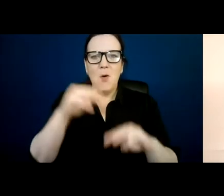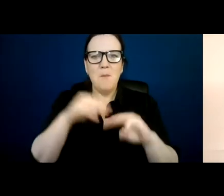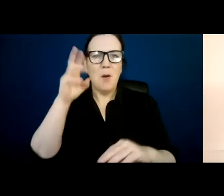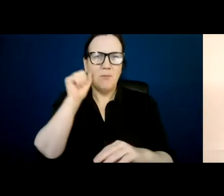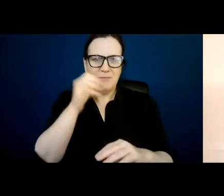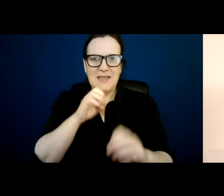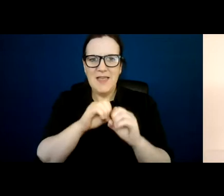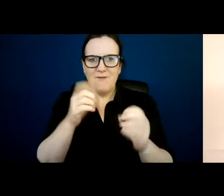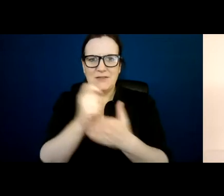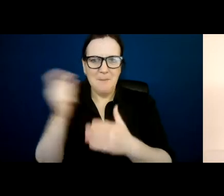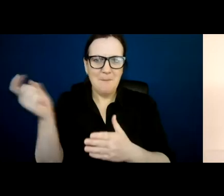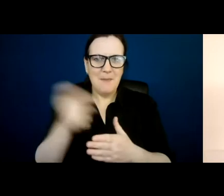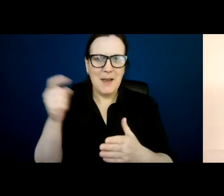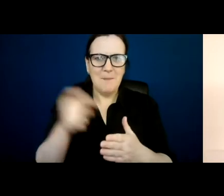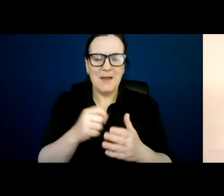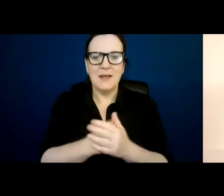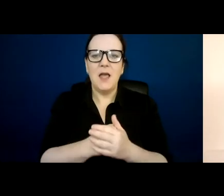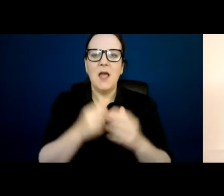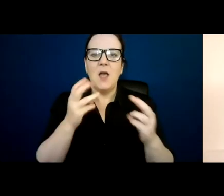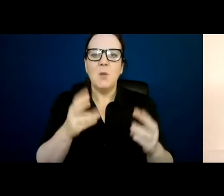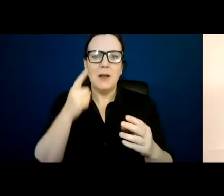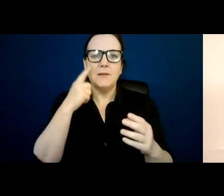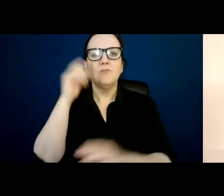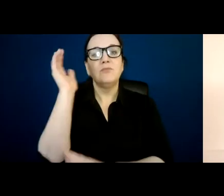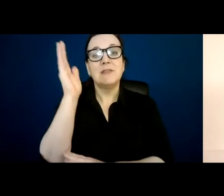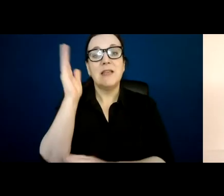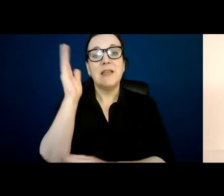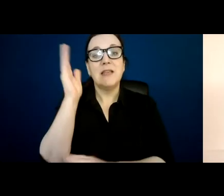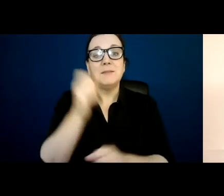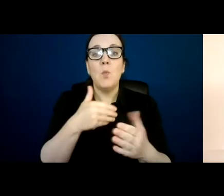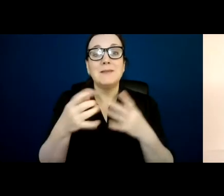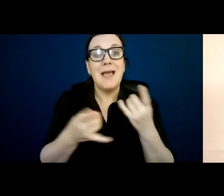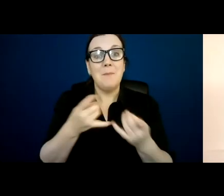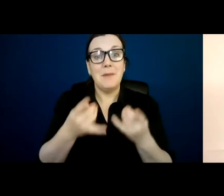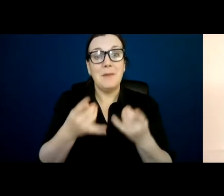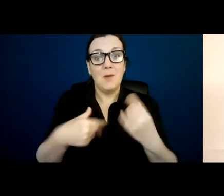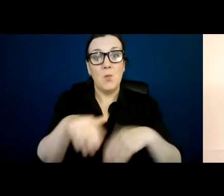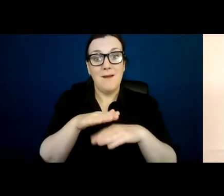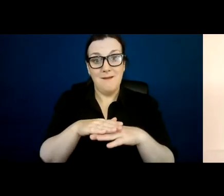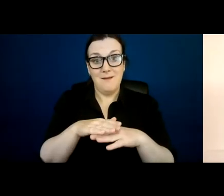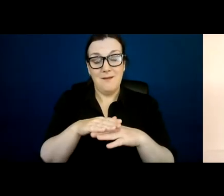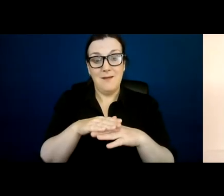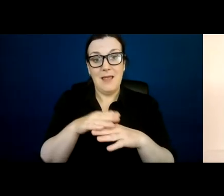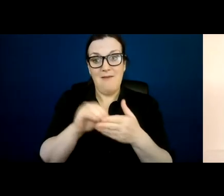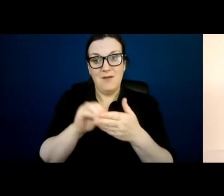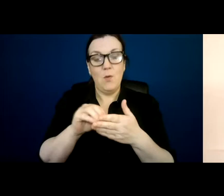I am going to present on what is happening in I would say Latin America rather than South America,